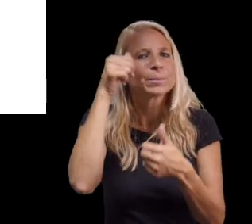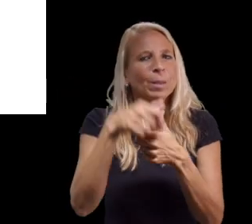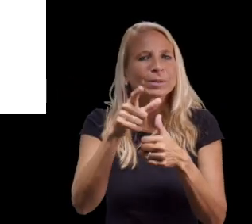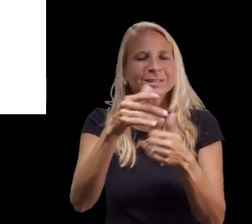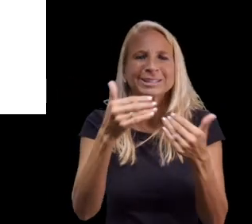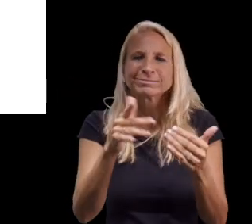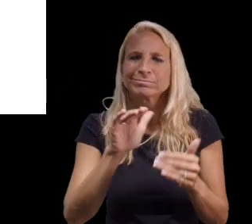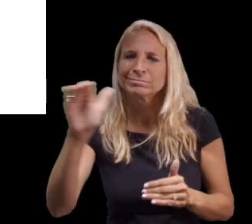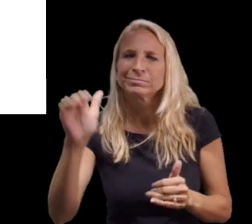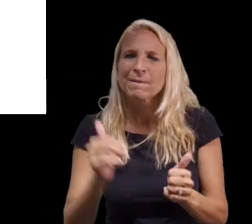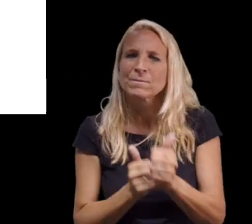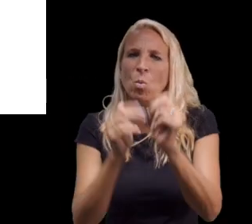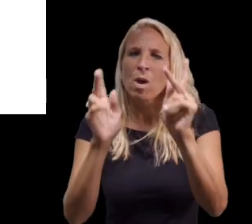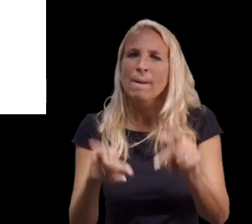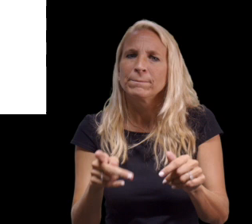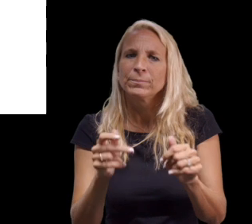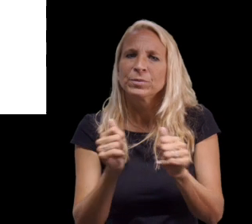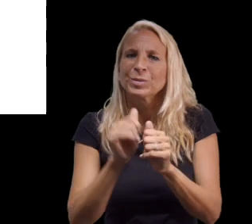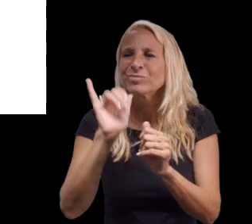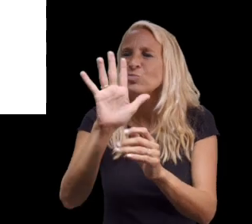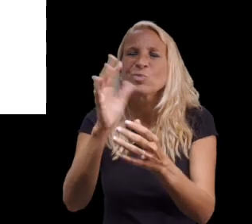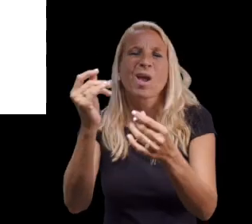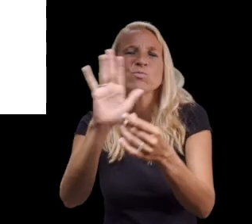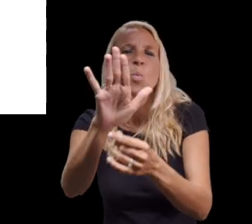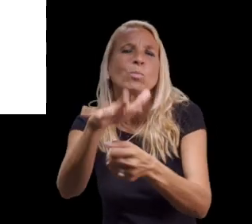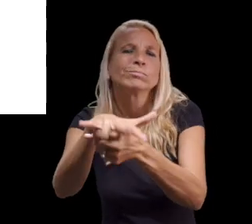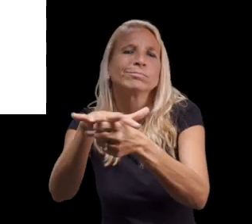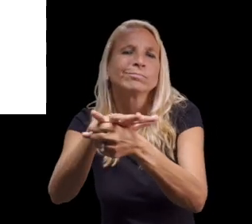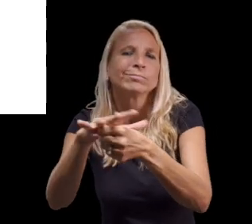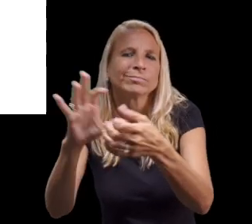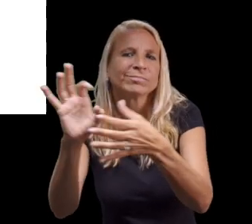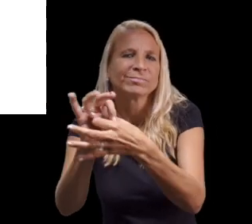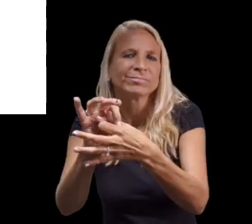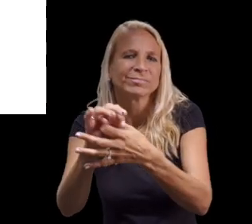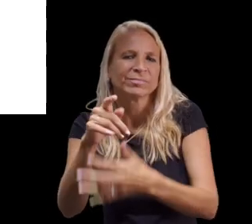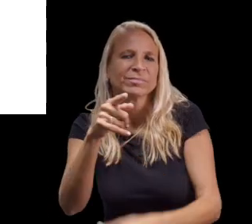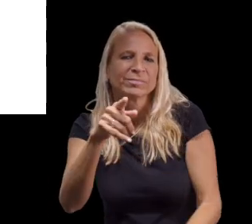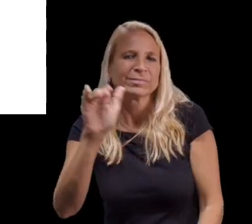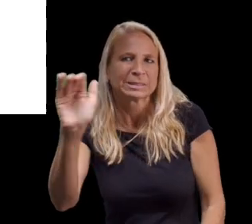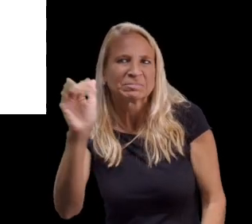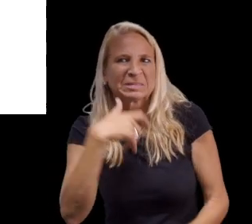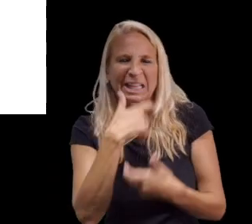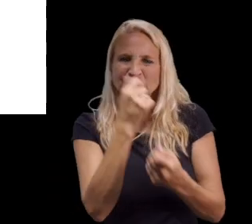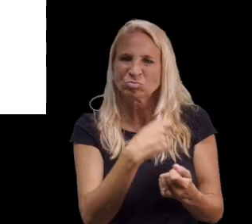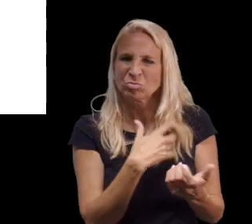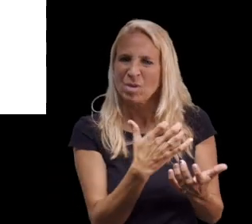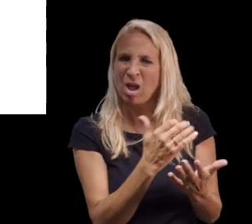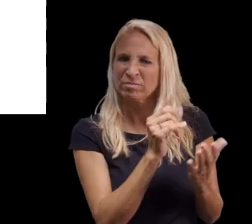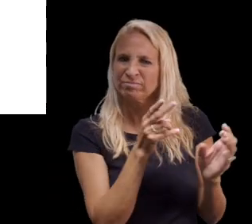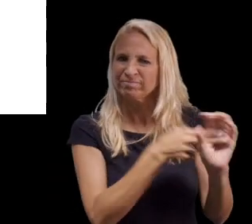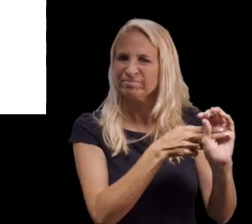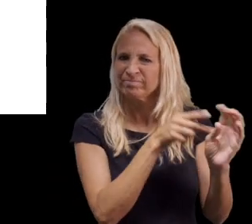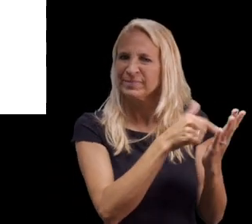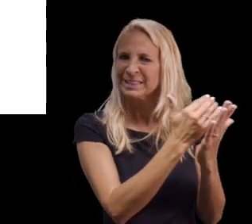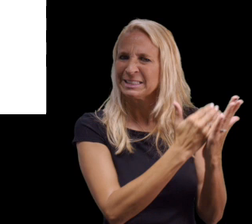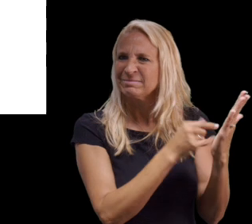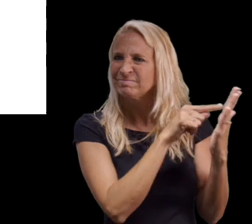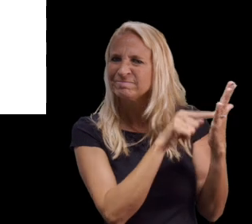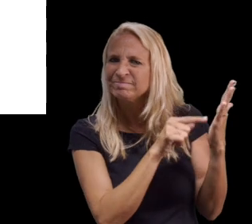Remember to follow up with the entity that runs each interest list regularly, and find out where you are on that list.